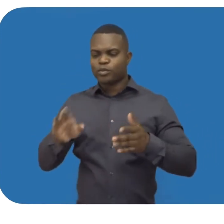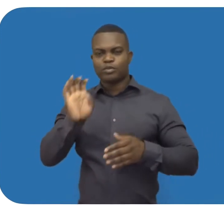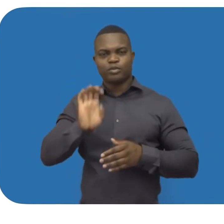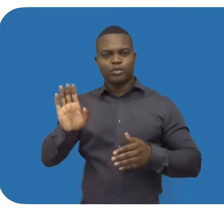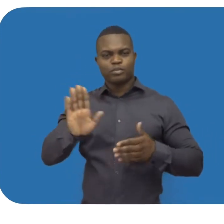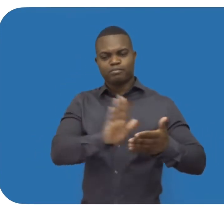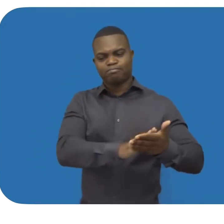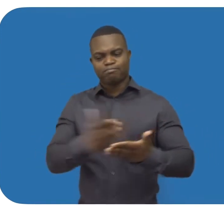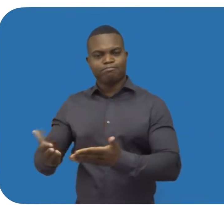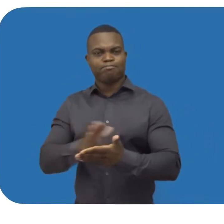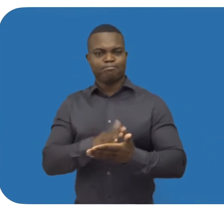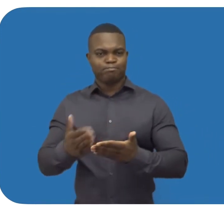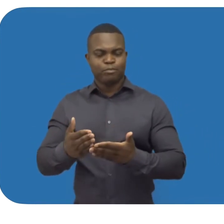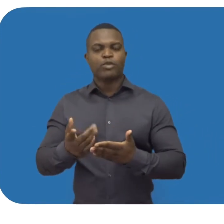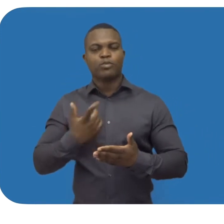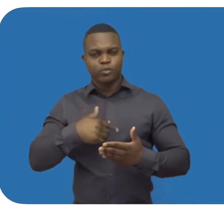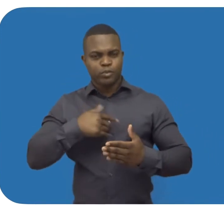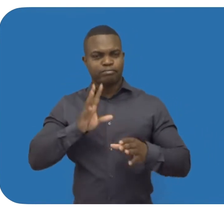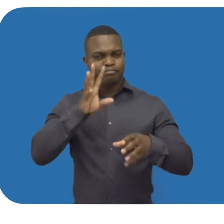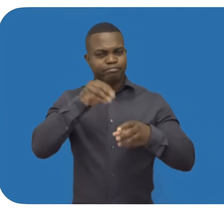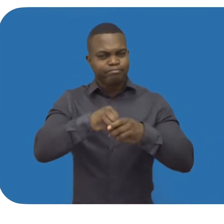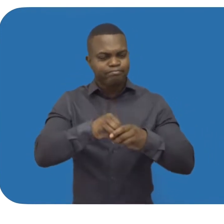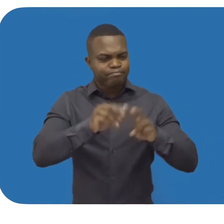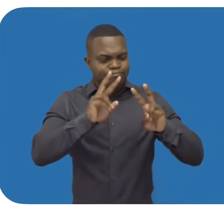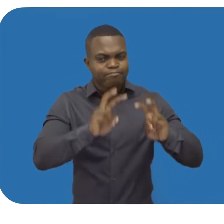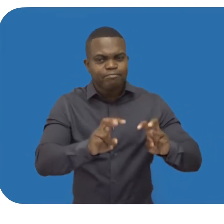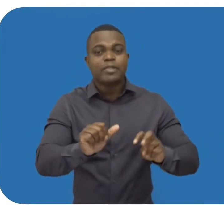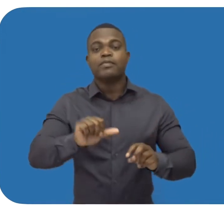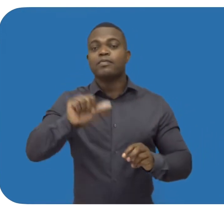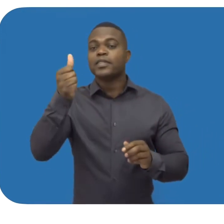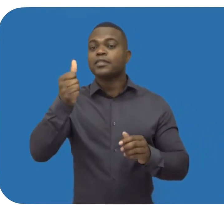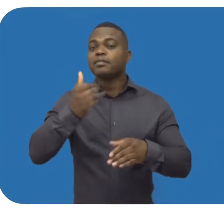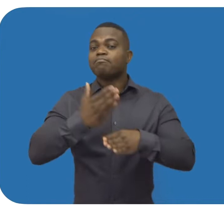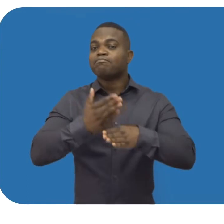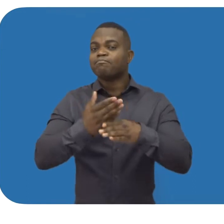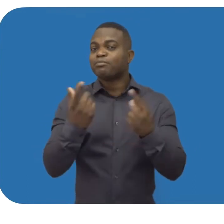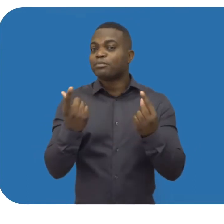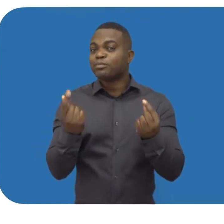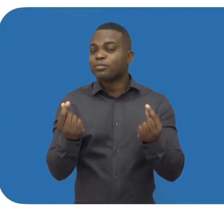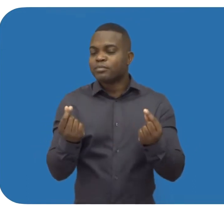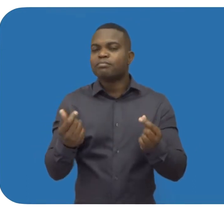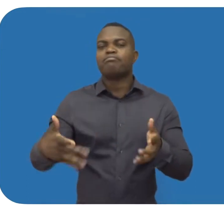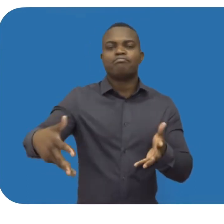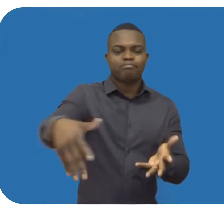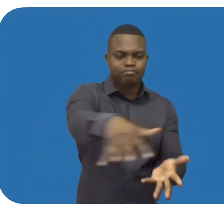one of our first tasks was to compile information on what data might be available to us.